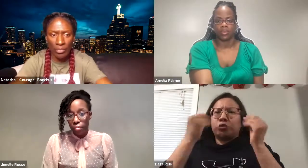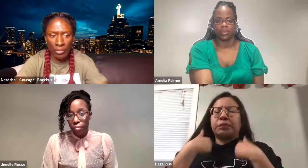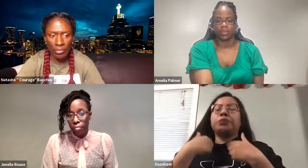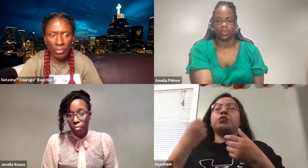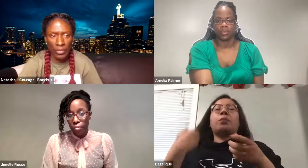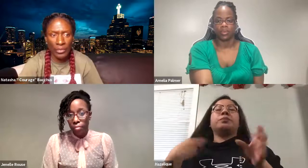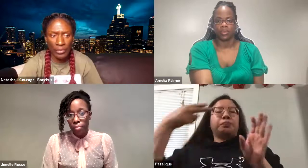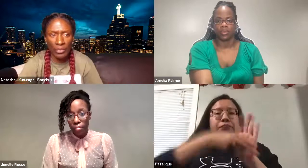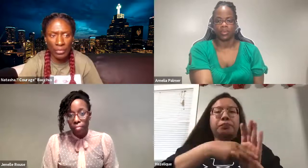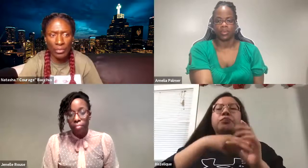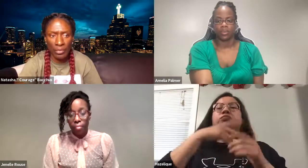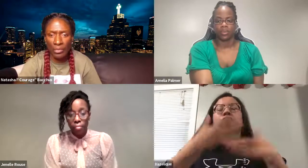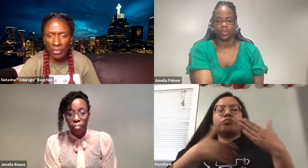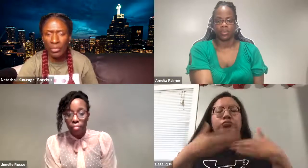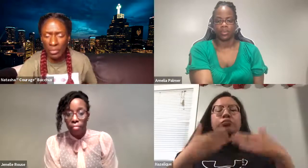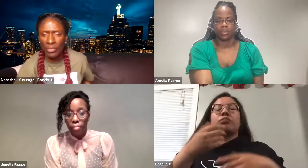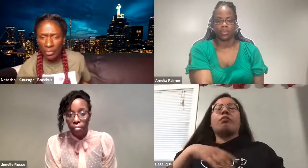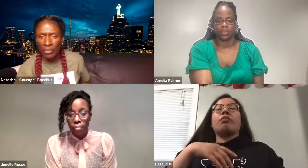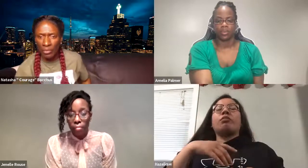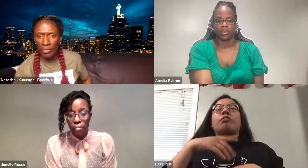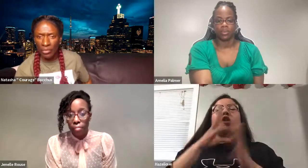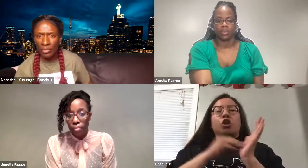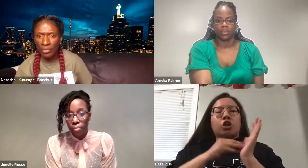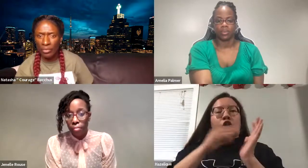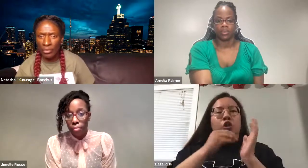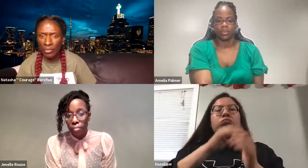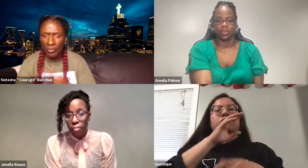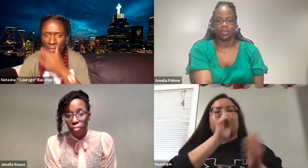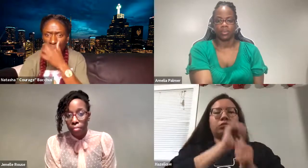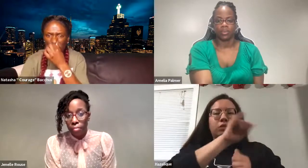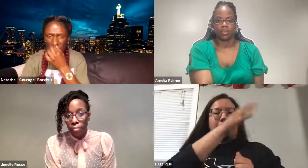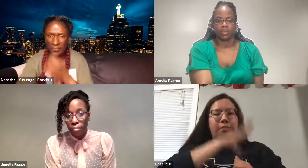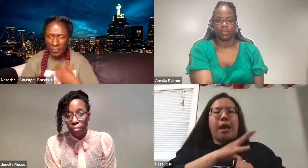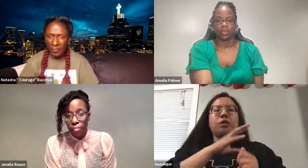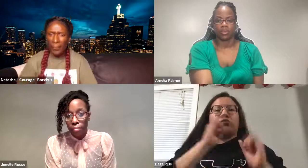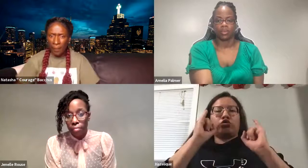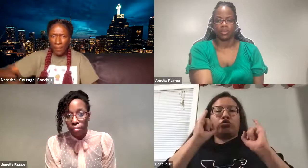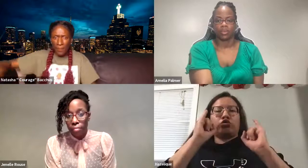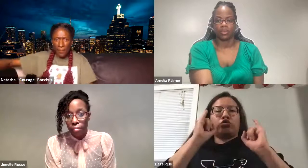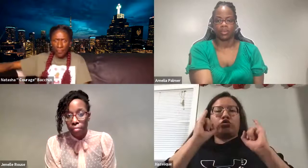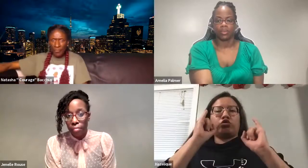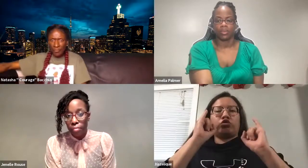i was quite interested in that and so i joined a group learning about the mohawk language